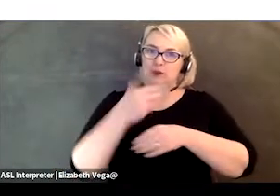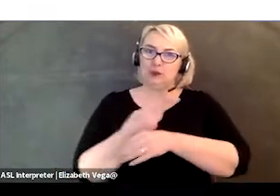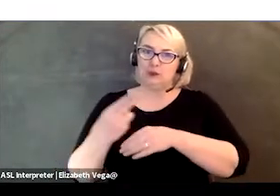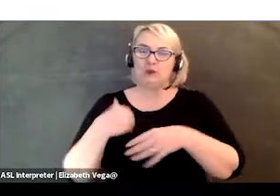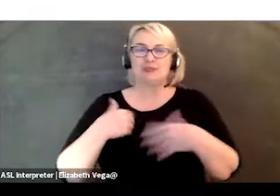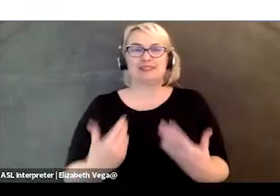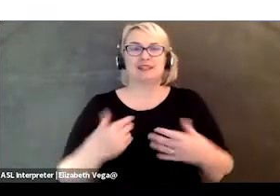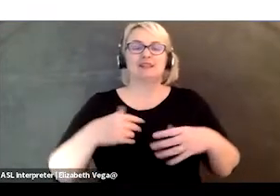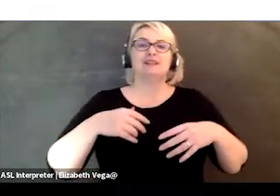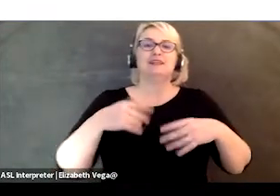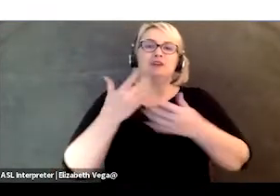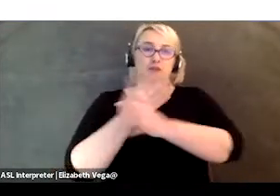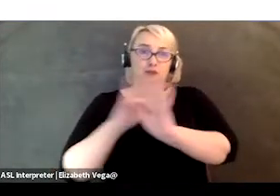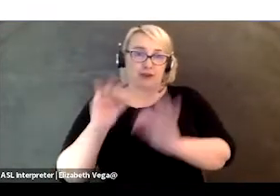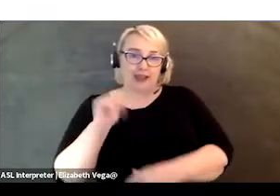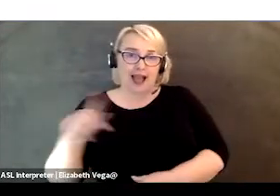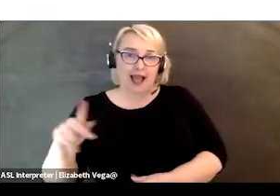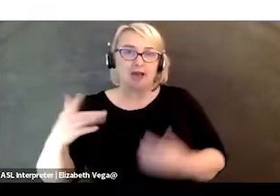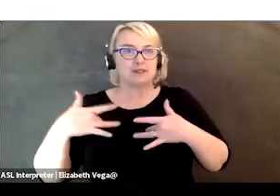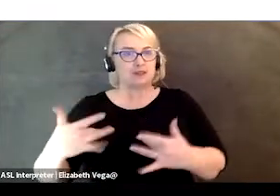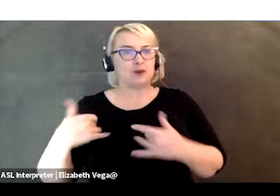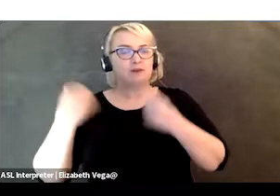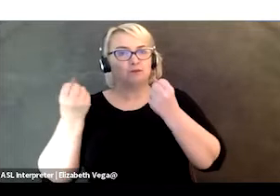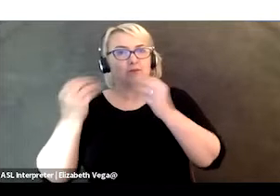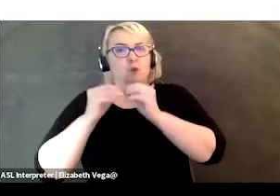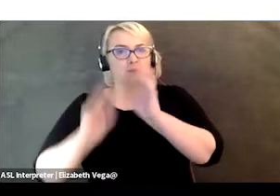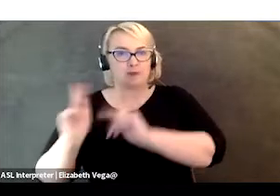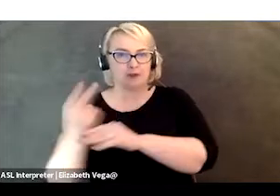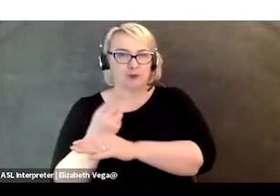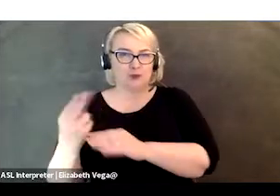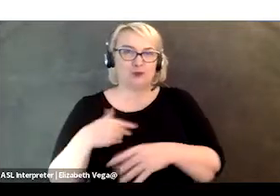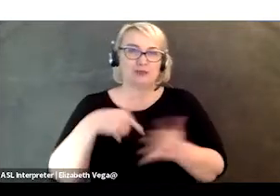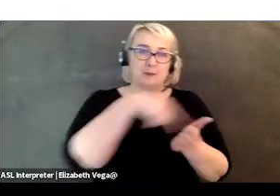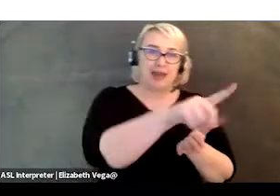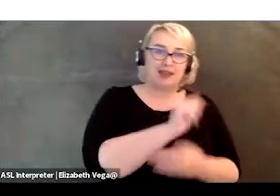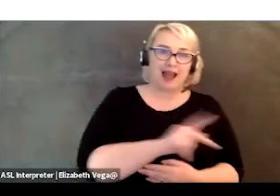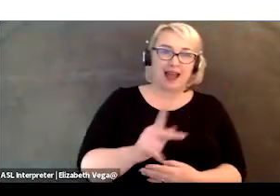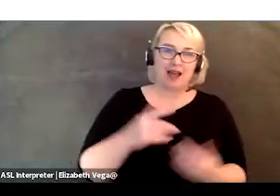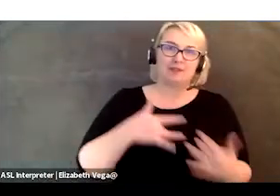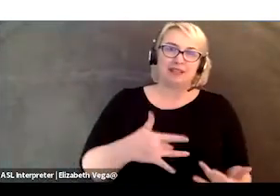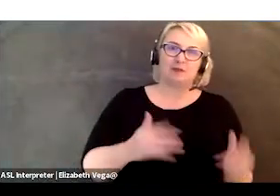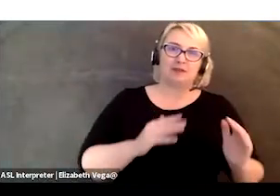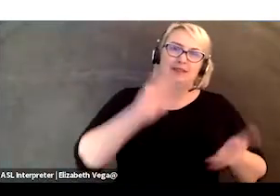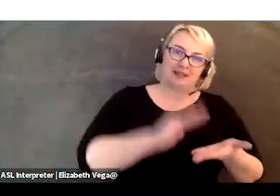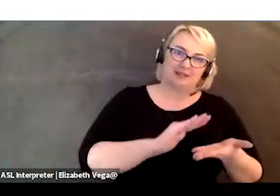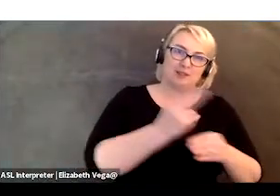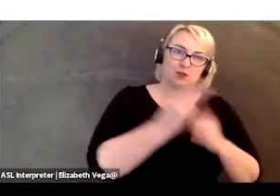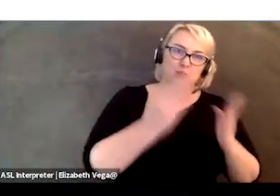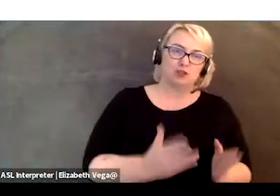I'm sure some of these decisions. Those were all the stats we wanted to cover today. Back to you, Joe.